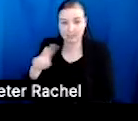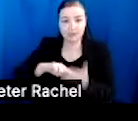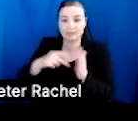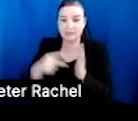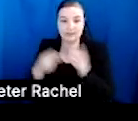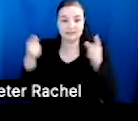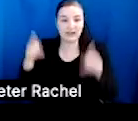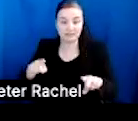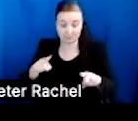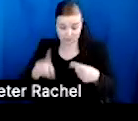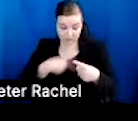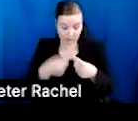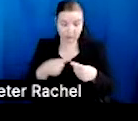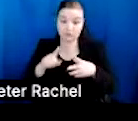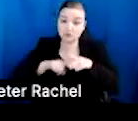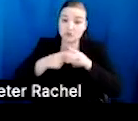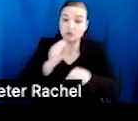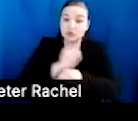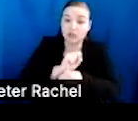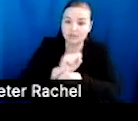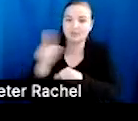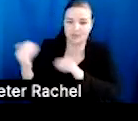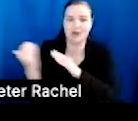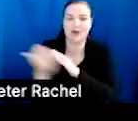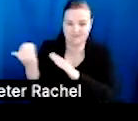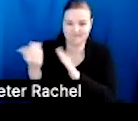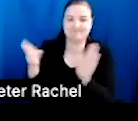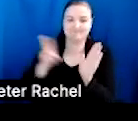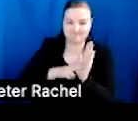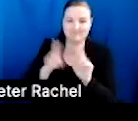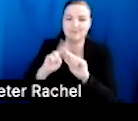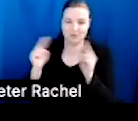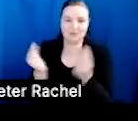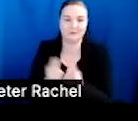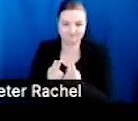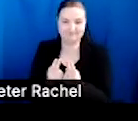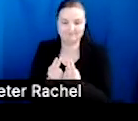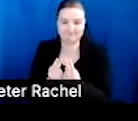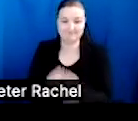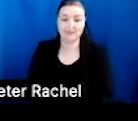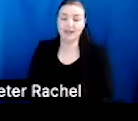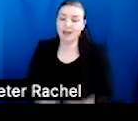which makes the union stronger. I also want to acknowledge that art workers are not a homogenous